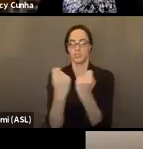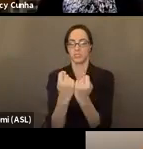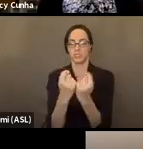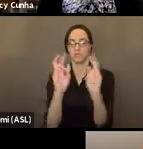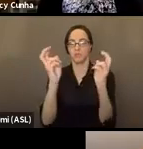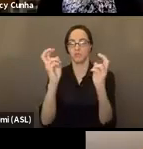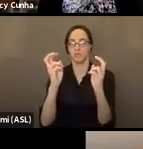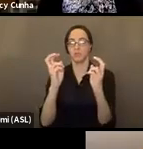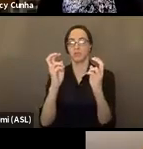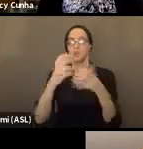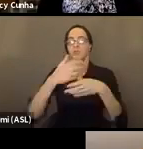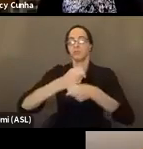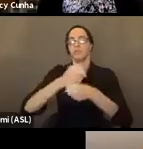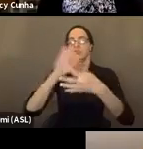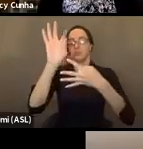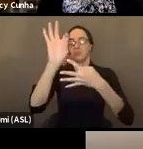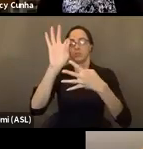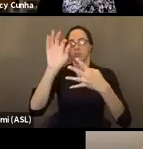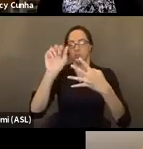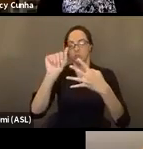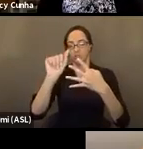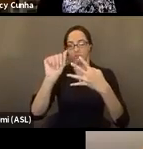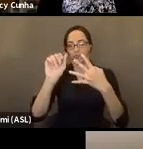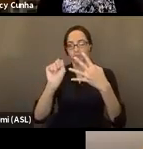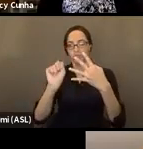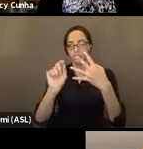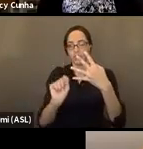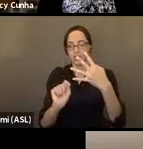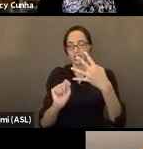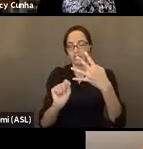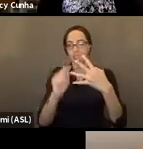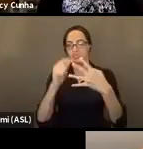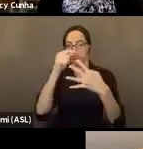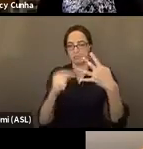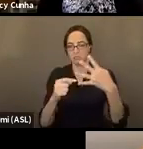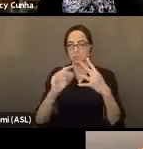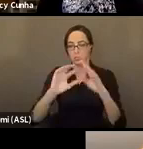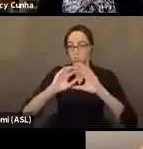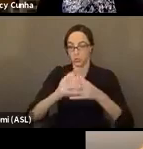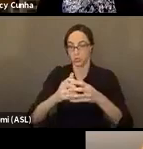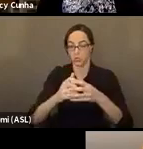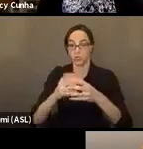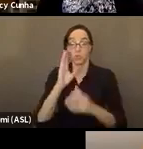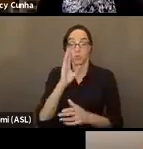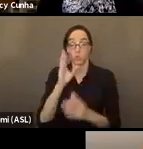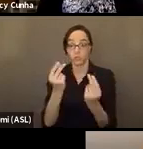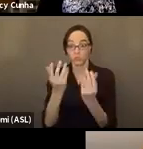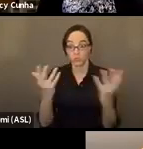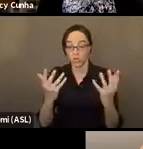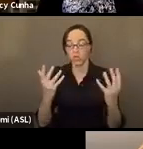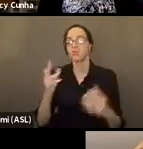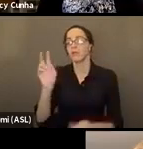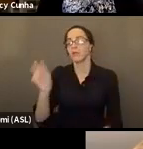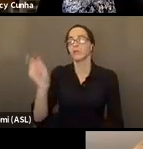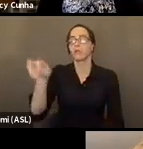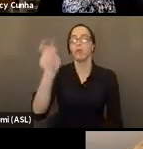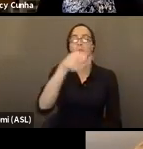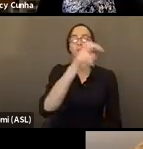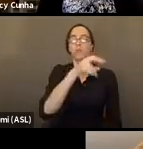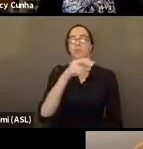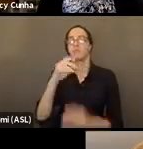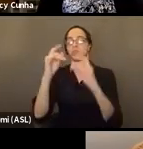fast will go into shelters and provide assistance to people with disabilities and older adults and